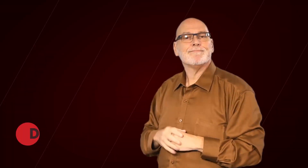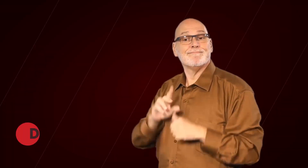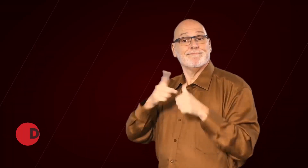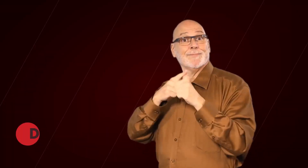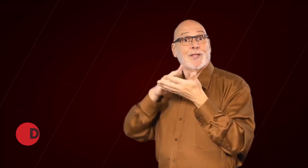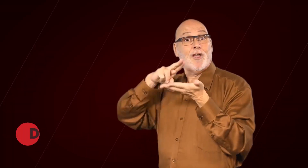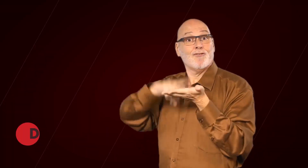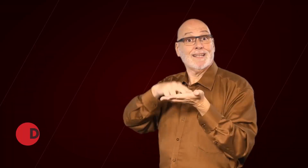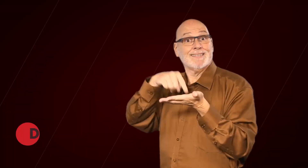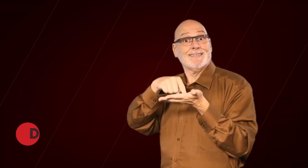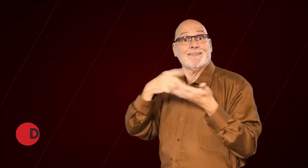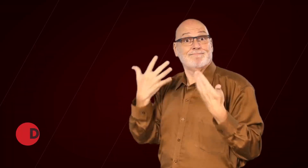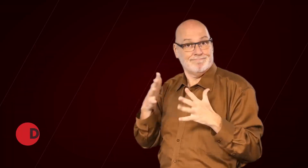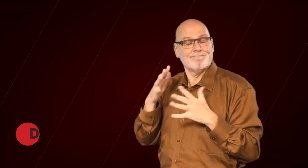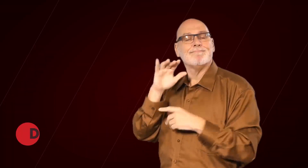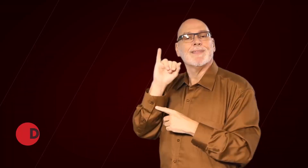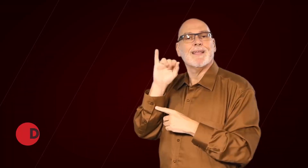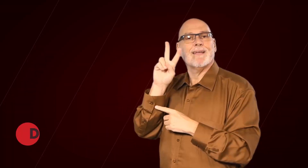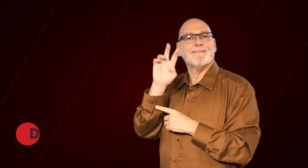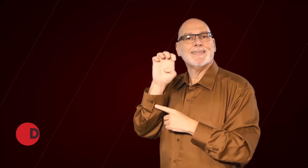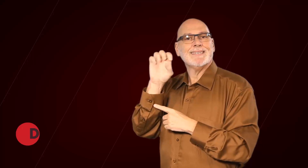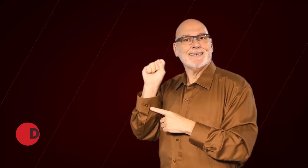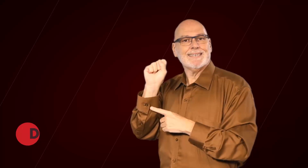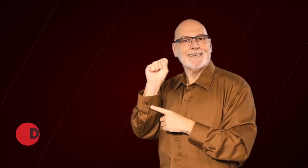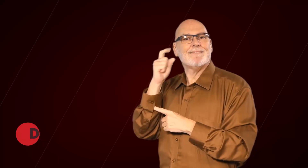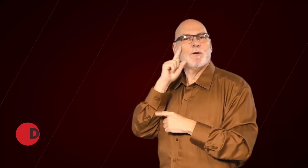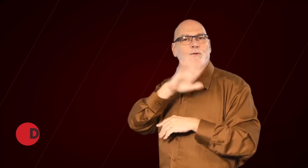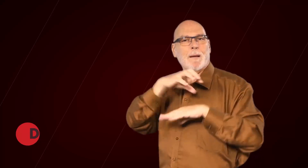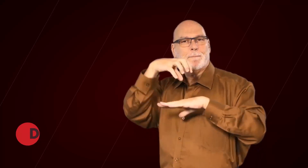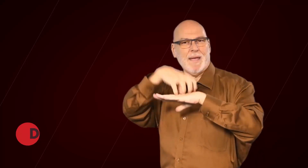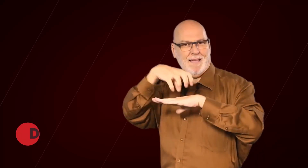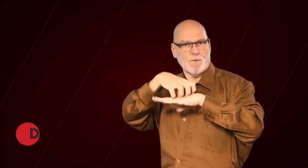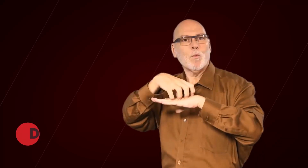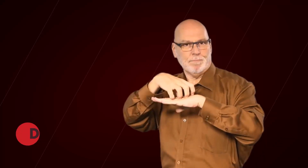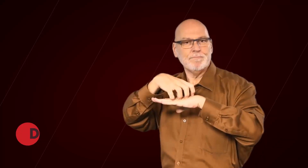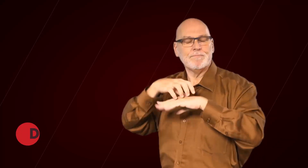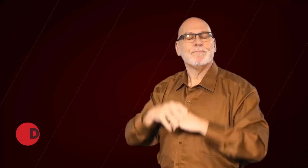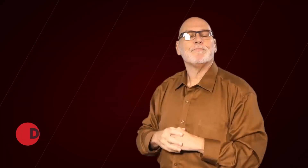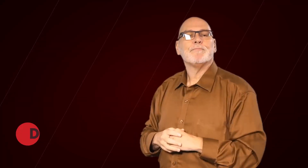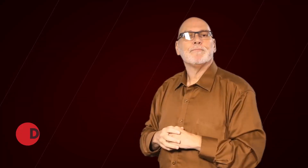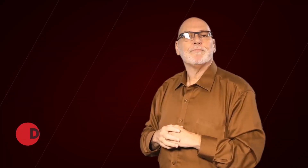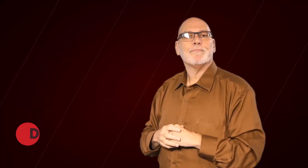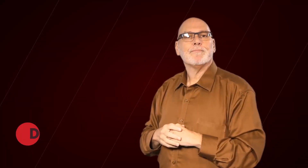The first contract is IVeS for their platform.